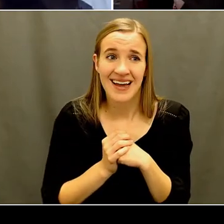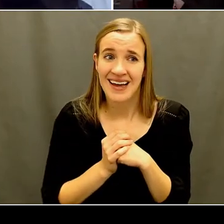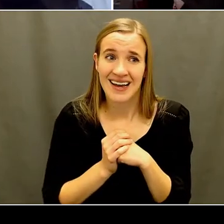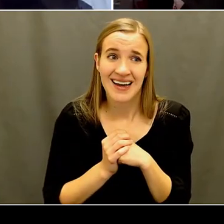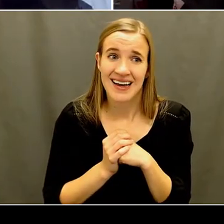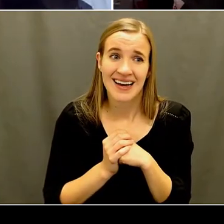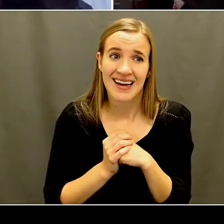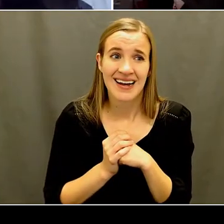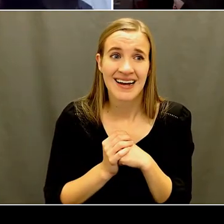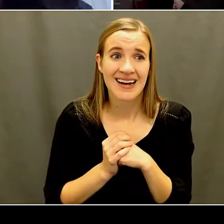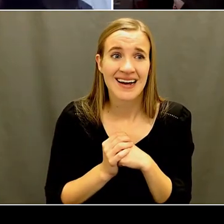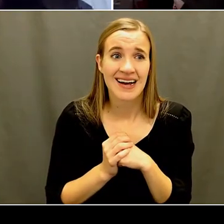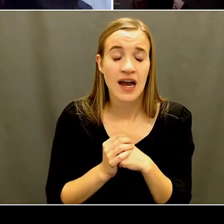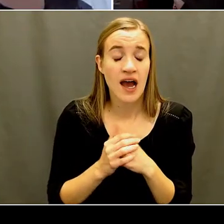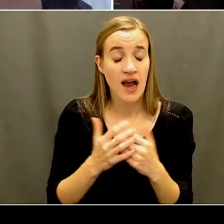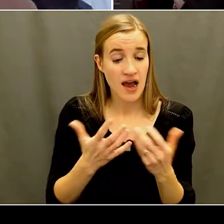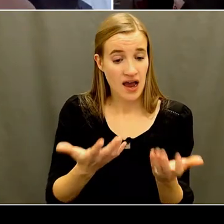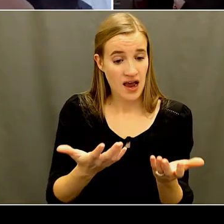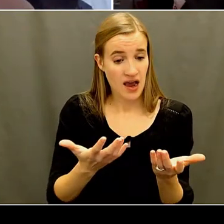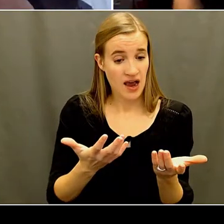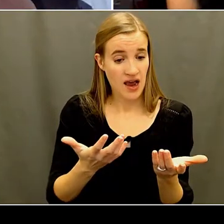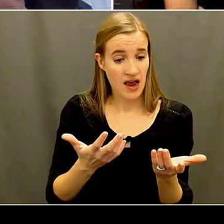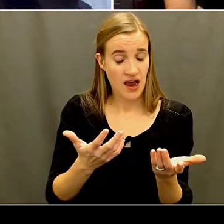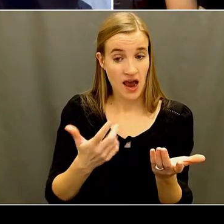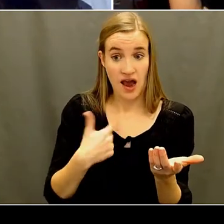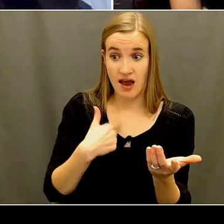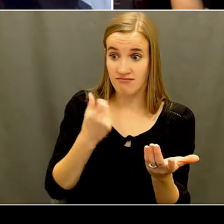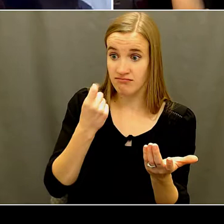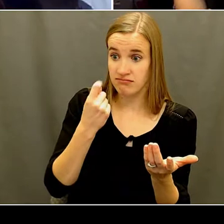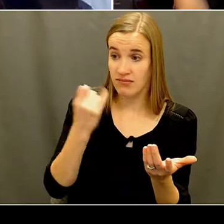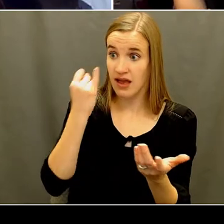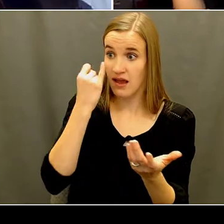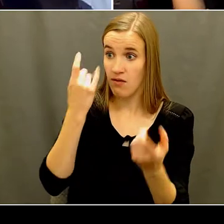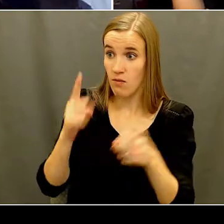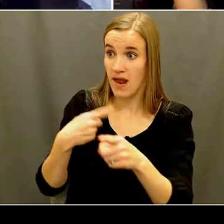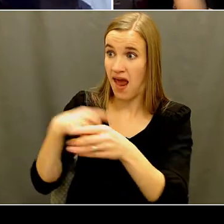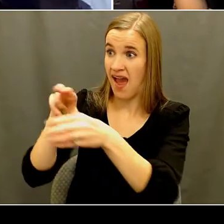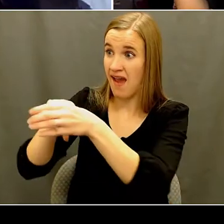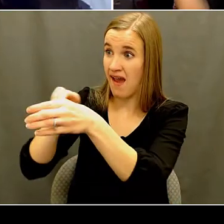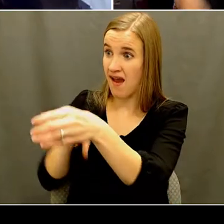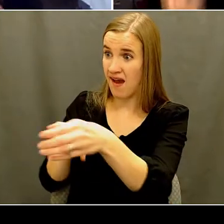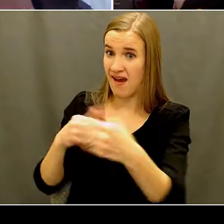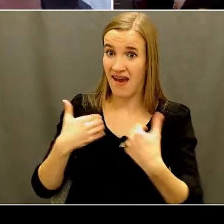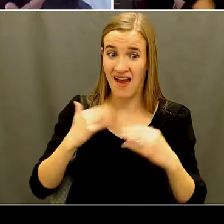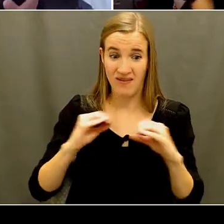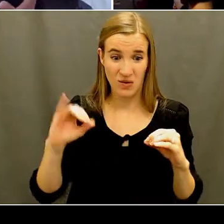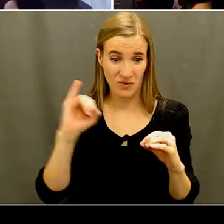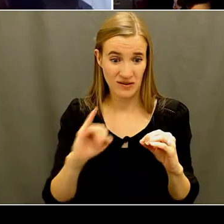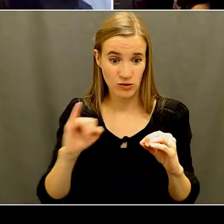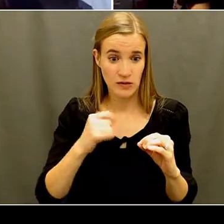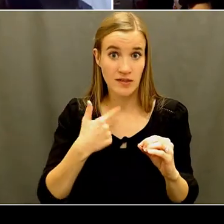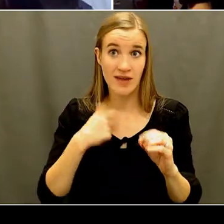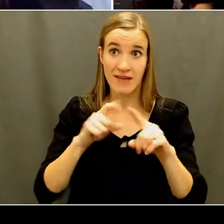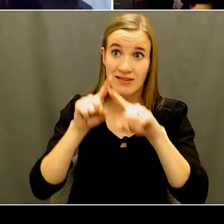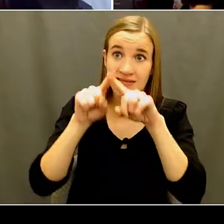disability community's advocacy, they did not. But I didn't know that. And so,